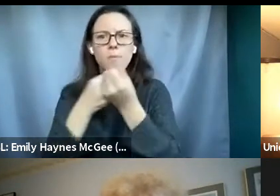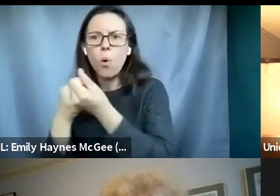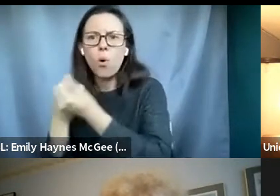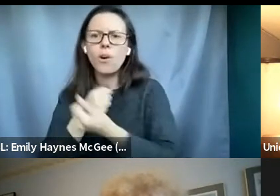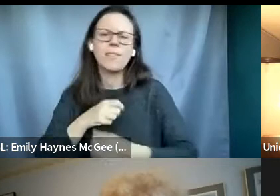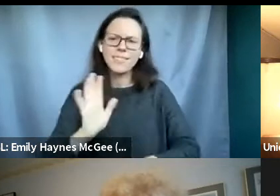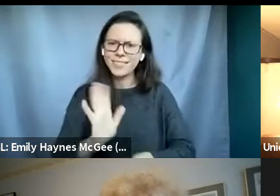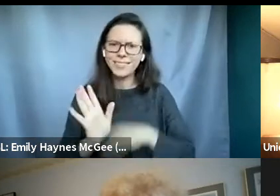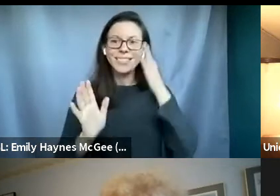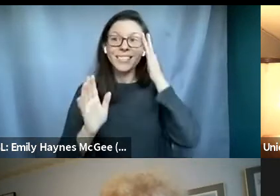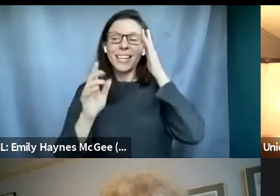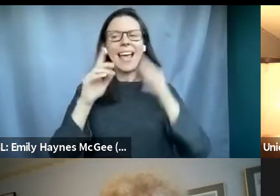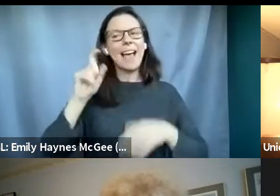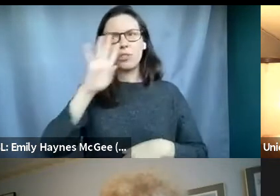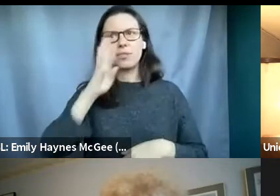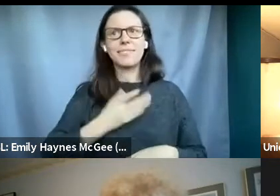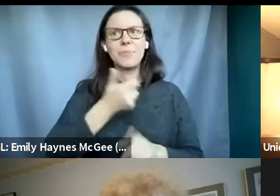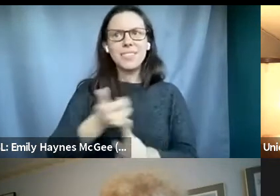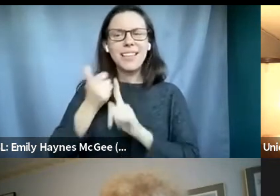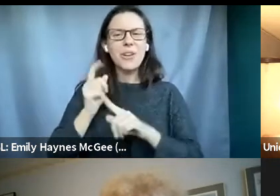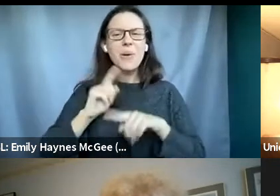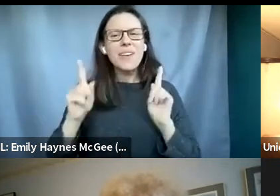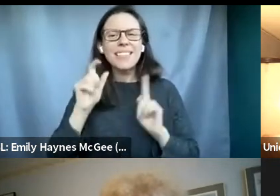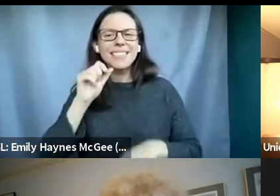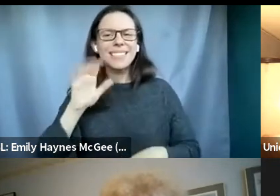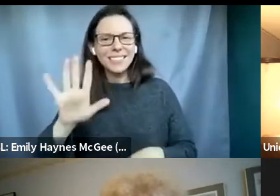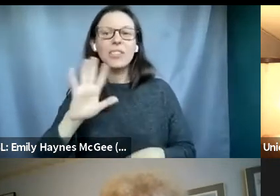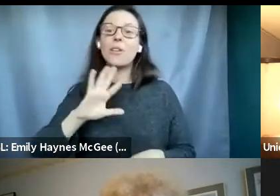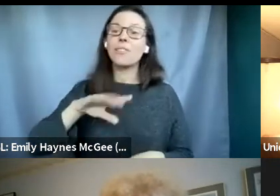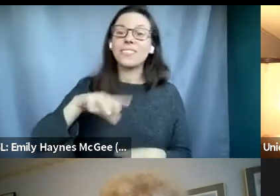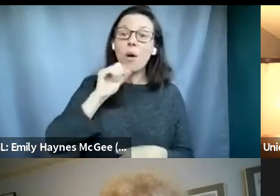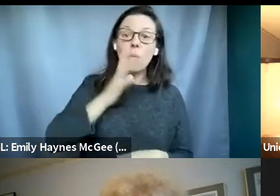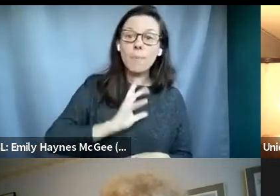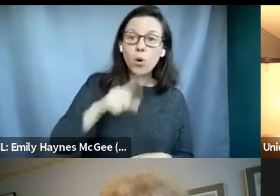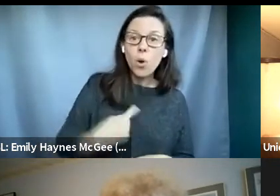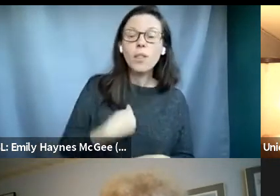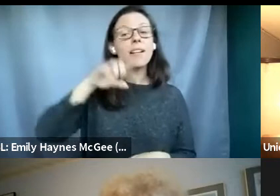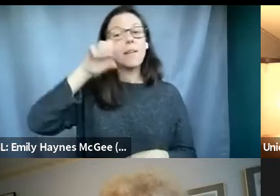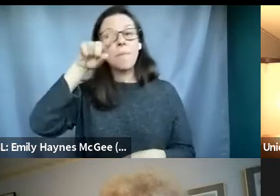They were Black folks, queer, trans, and nonbinary folks that we also thought would be an important part of this process.